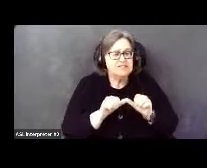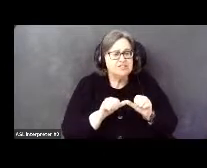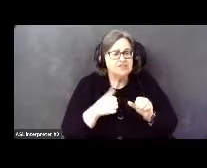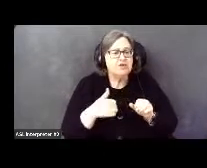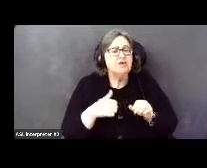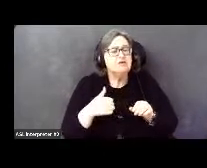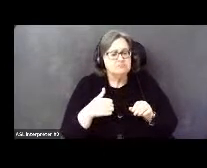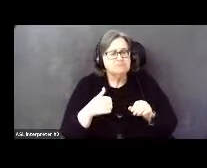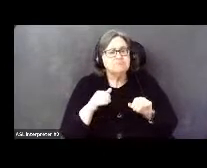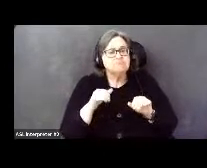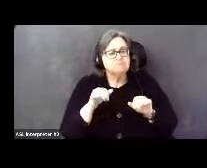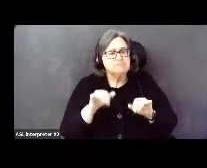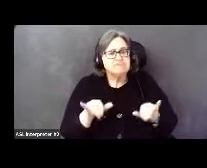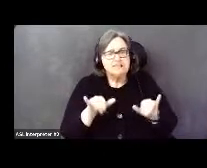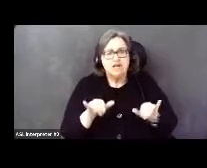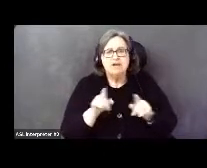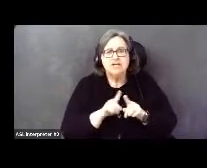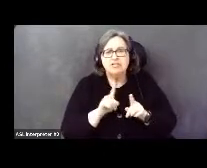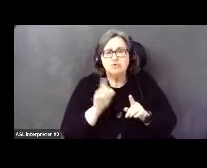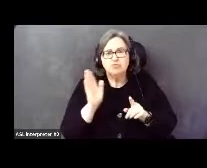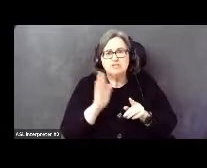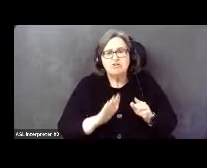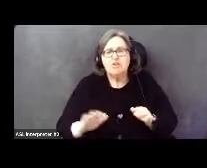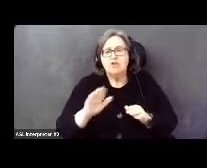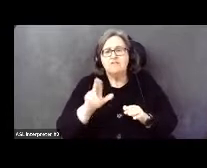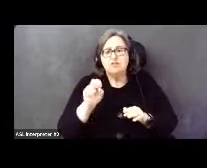United States. I had to learn -- they